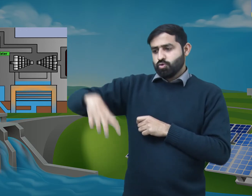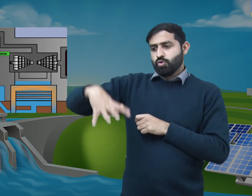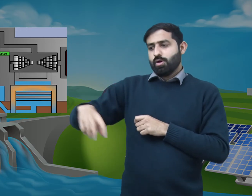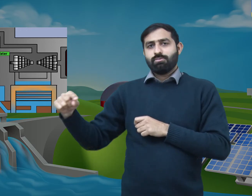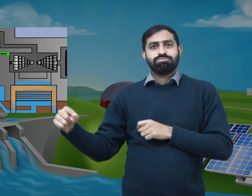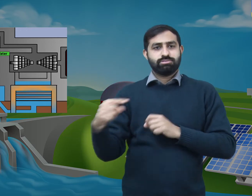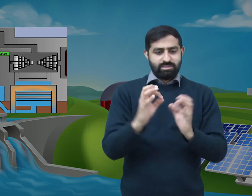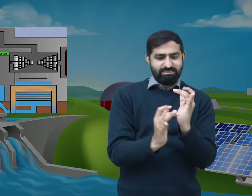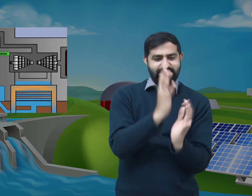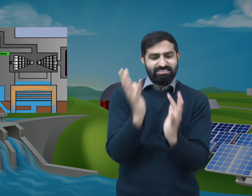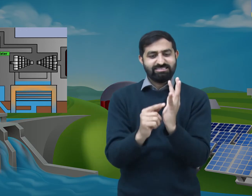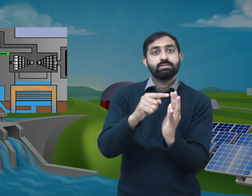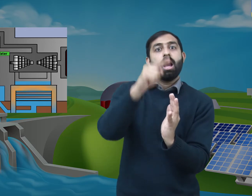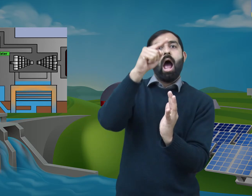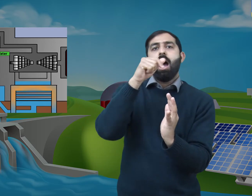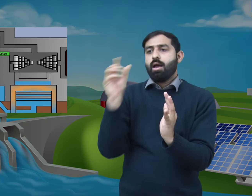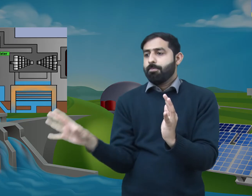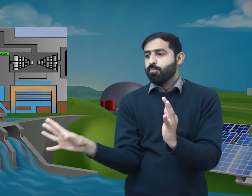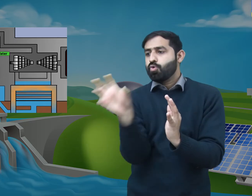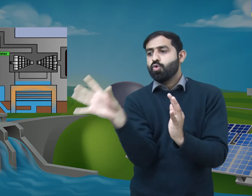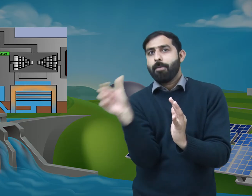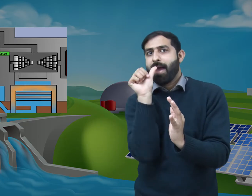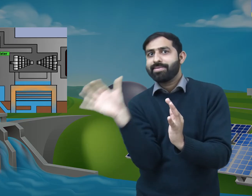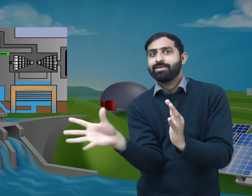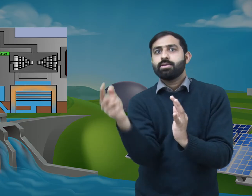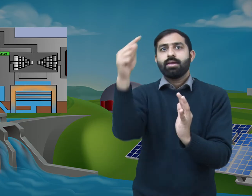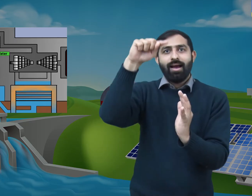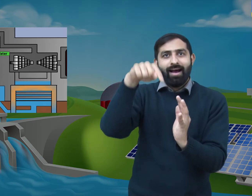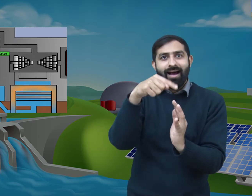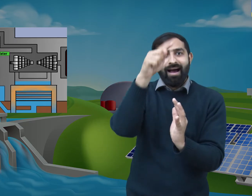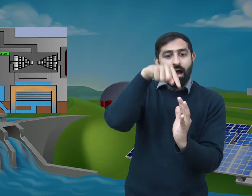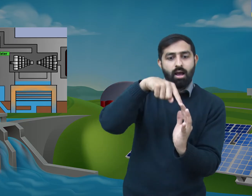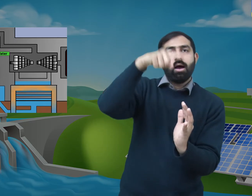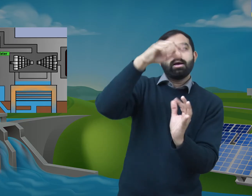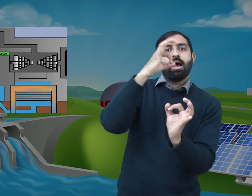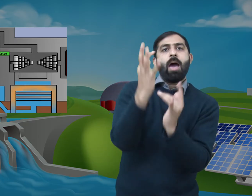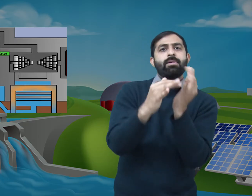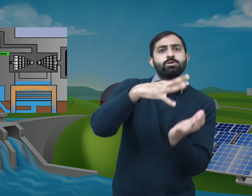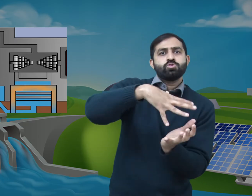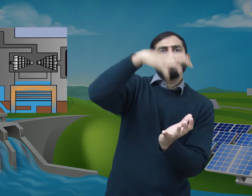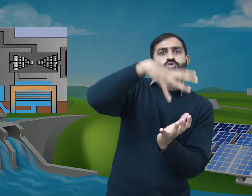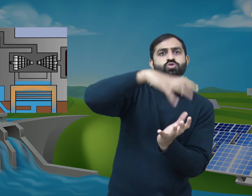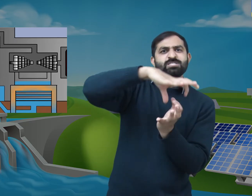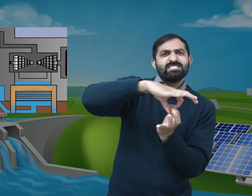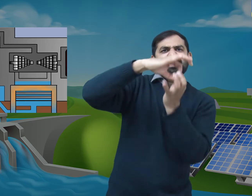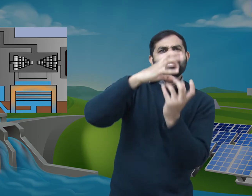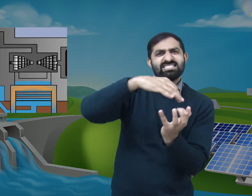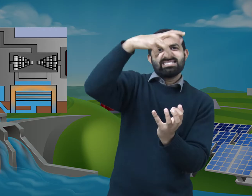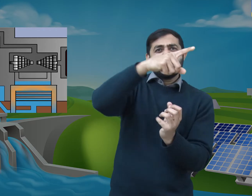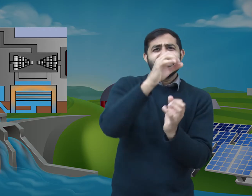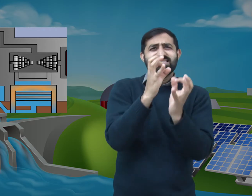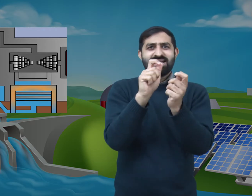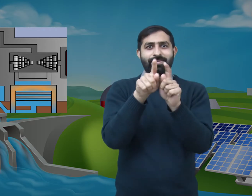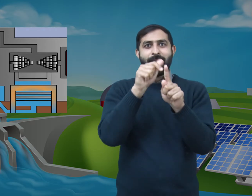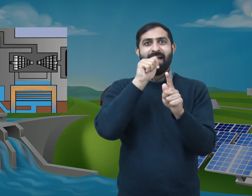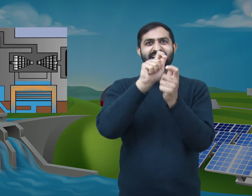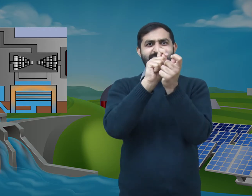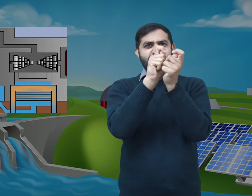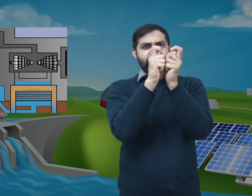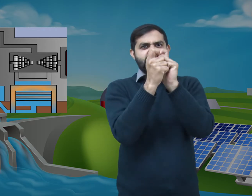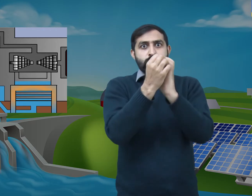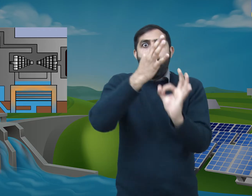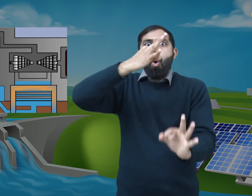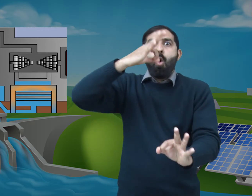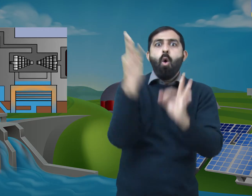Now the flowing water inside these tubes takes up the released heat and converts into steam.